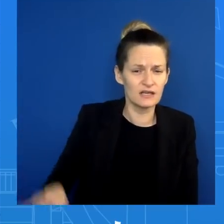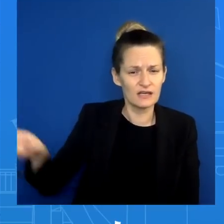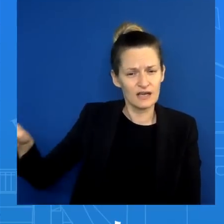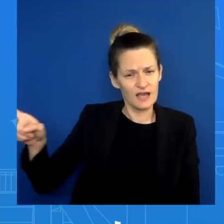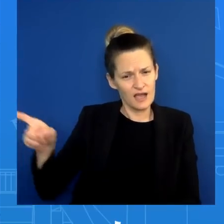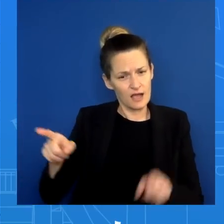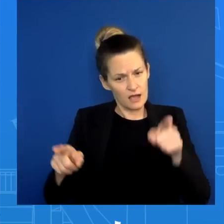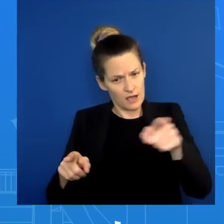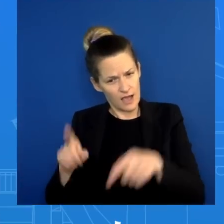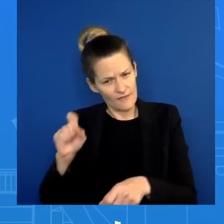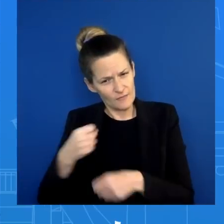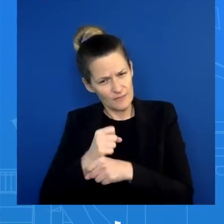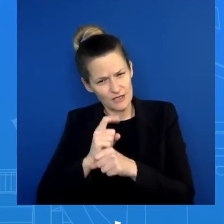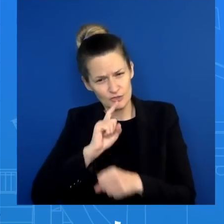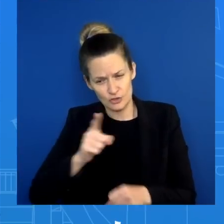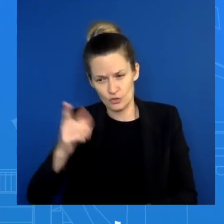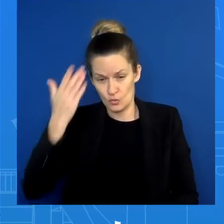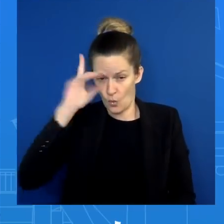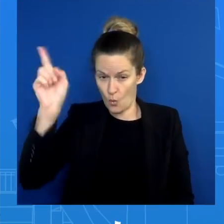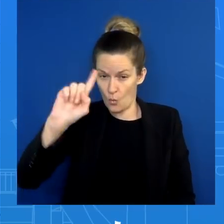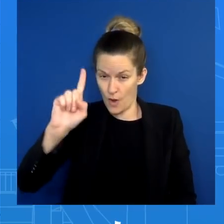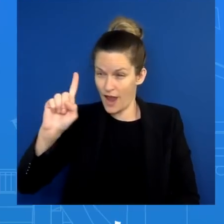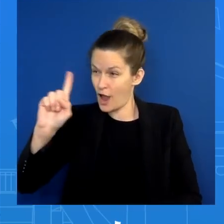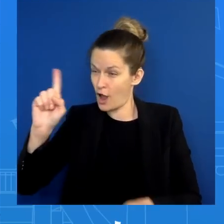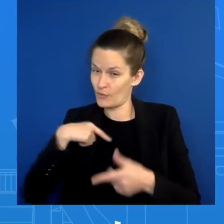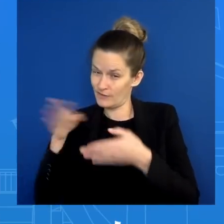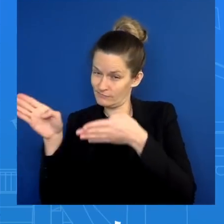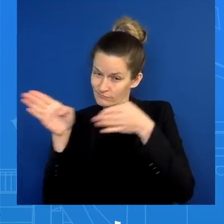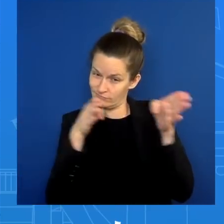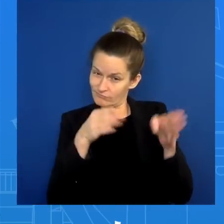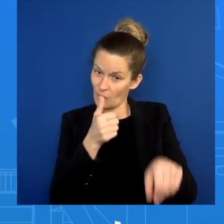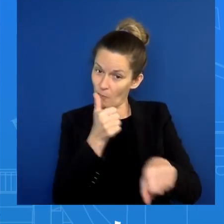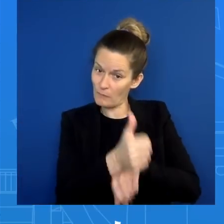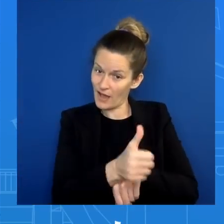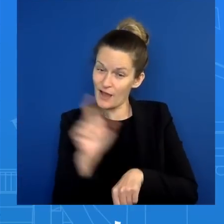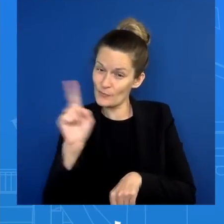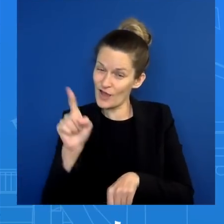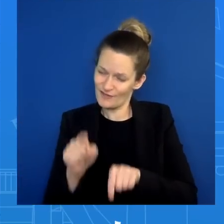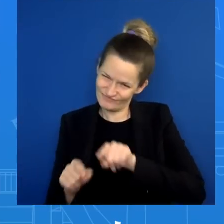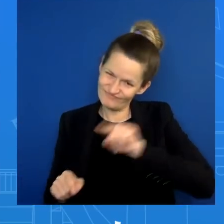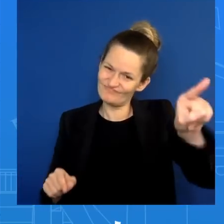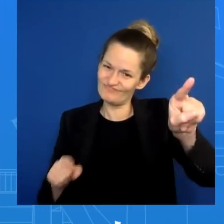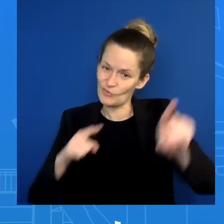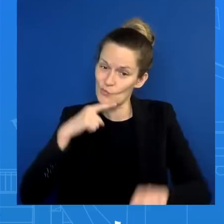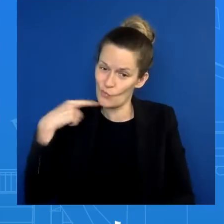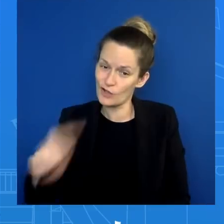I don't have any visit or any announcement of a face to face. As you know, the first the first lady